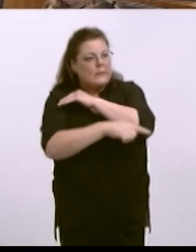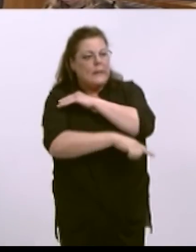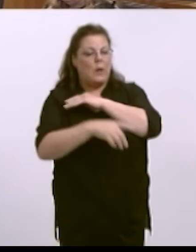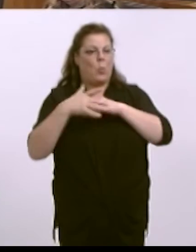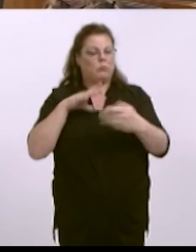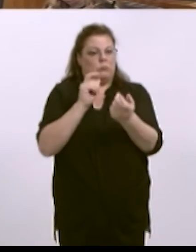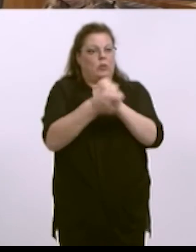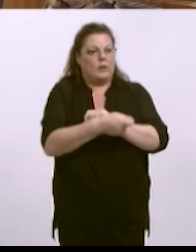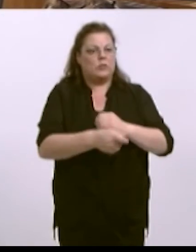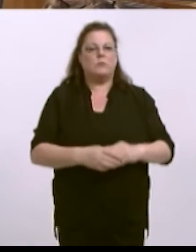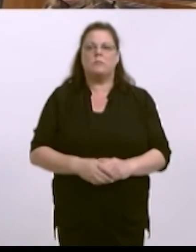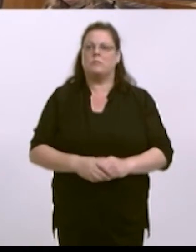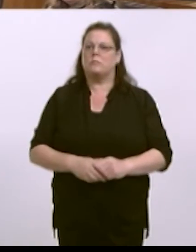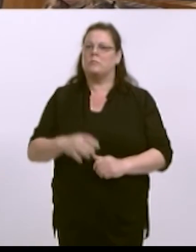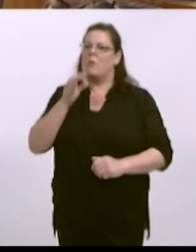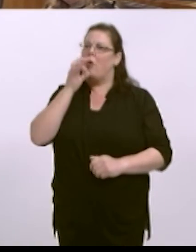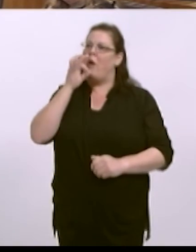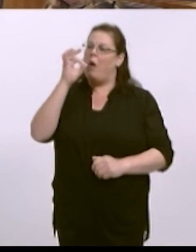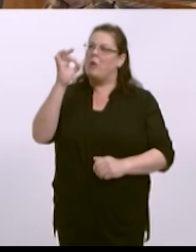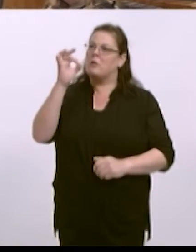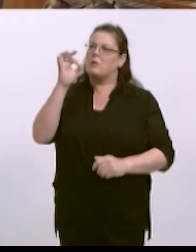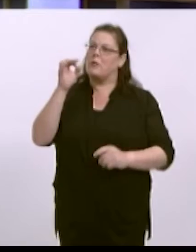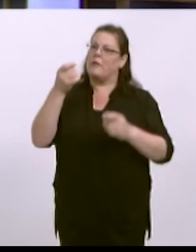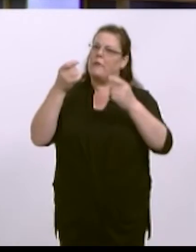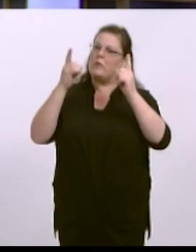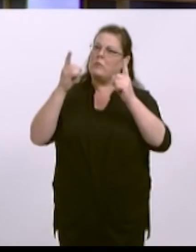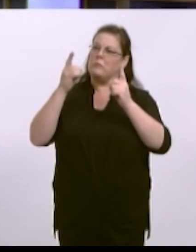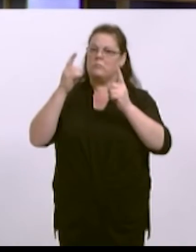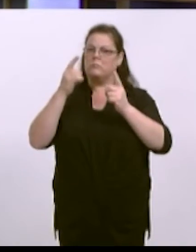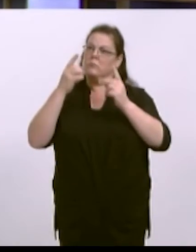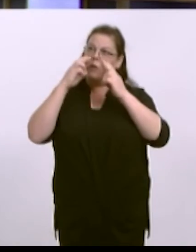ddatganiad am y sail dystiolaeth a'r gwaith ymchwil sy'n sail i strategaeth ddatblygu